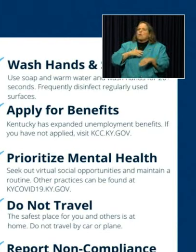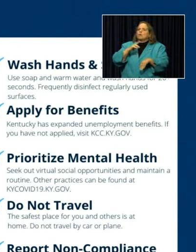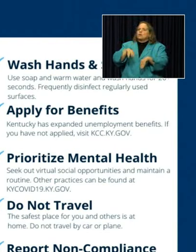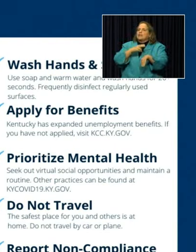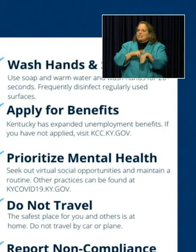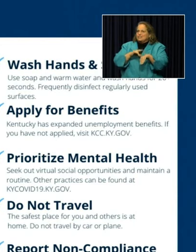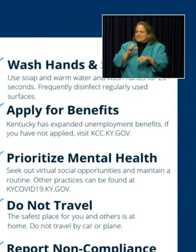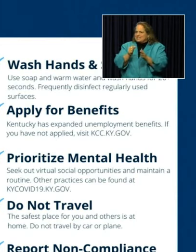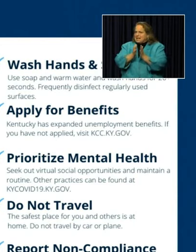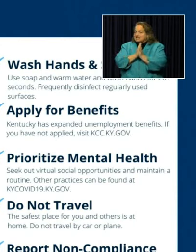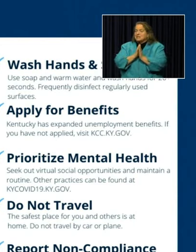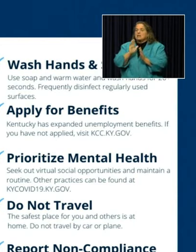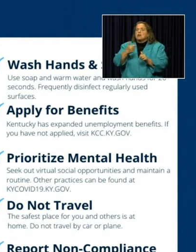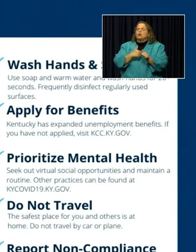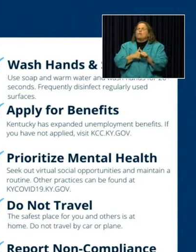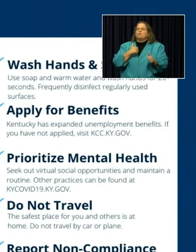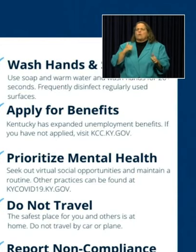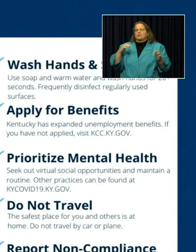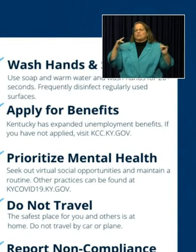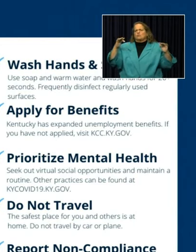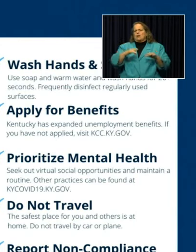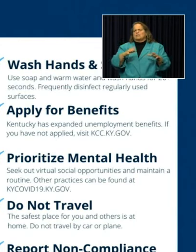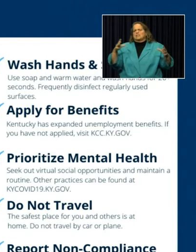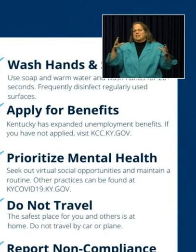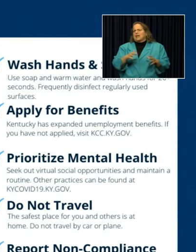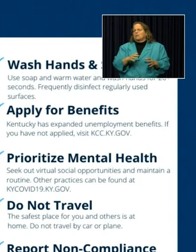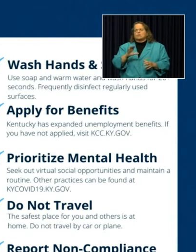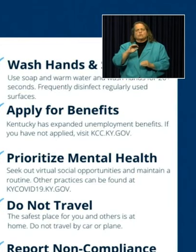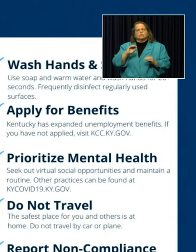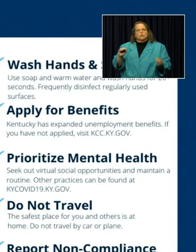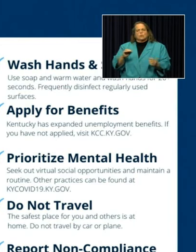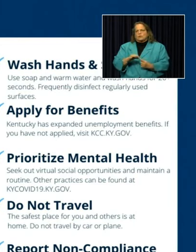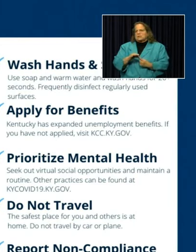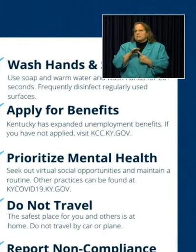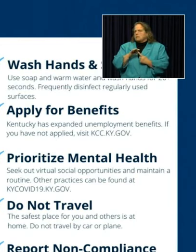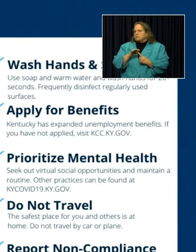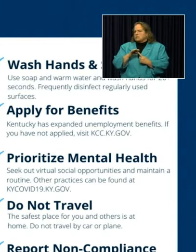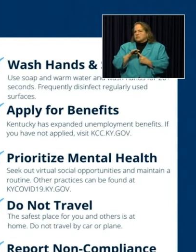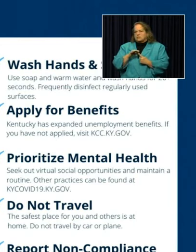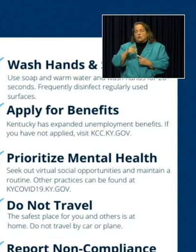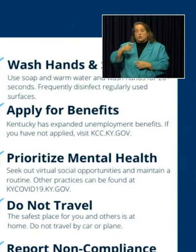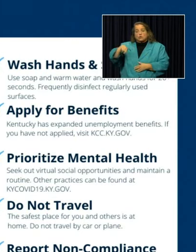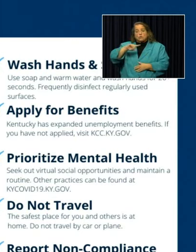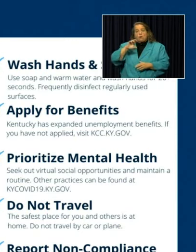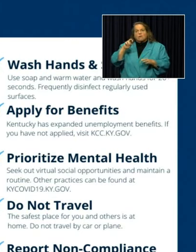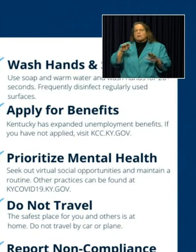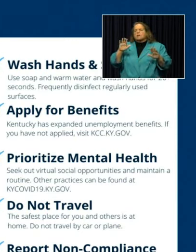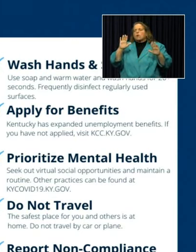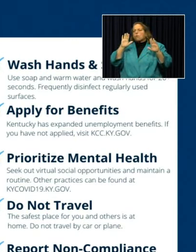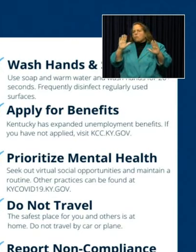AUTO ALL GET TOGETHER OR BE CIRCUMSTANCE FEET PART P IT'S WHEN YOU GO INTO THE GROCERY